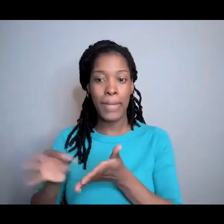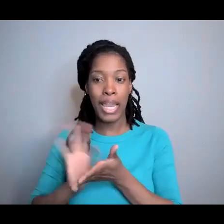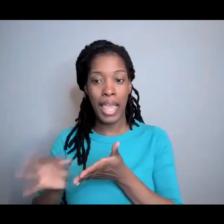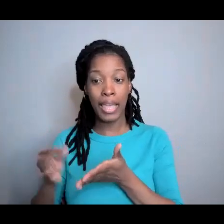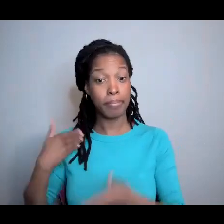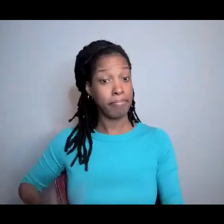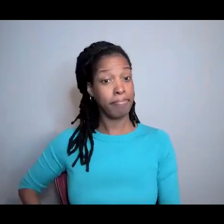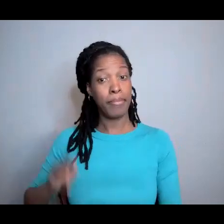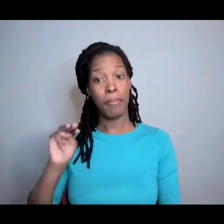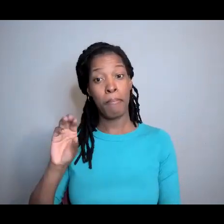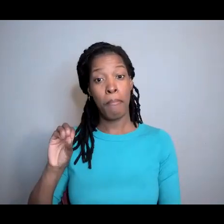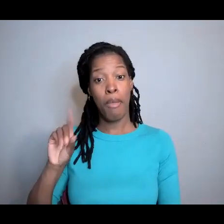I'm with Griffin Hammis Associates.